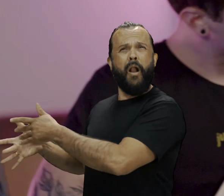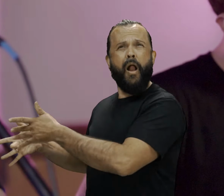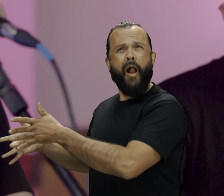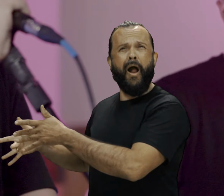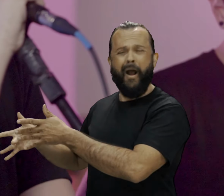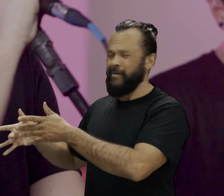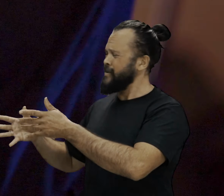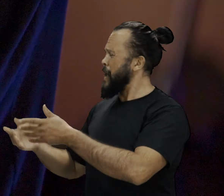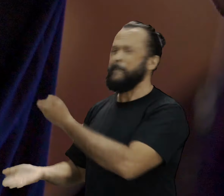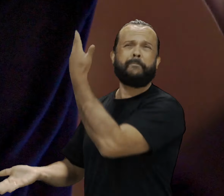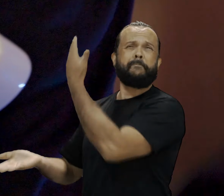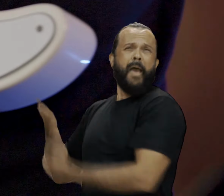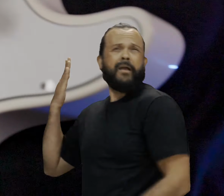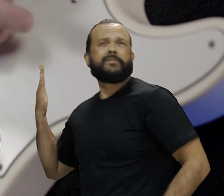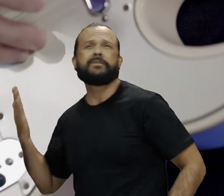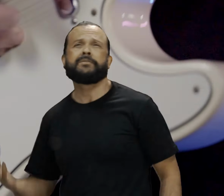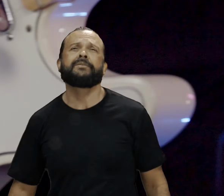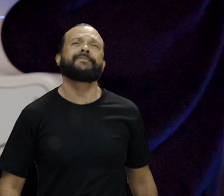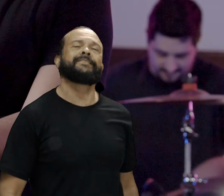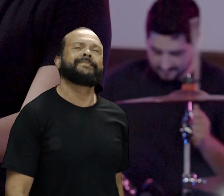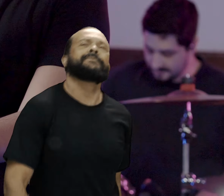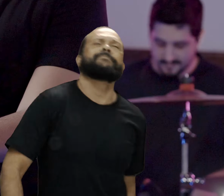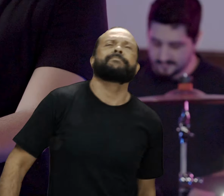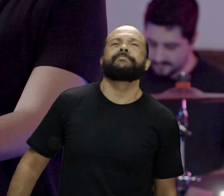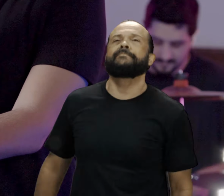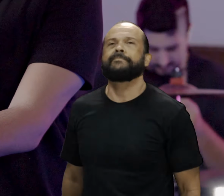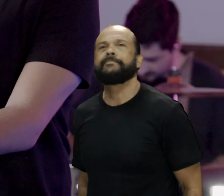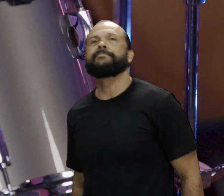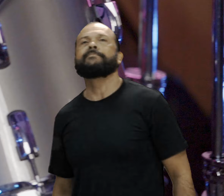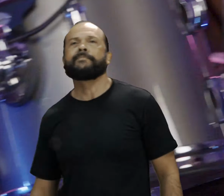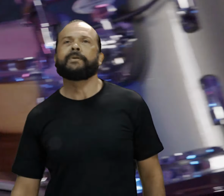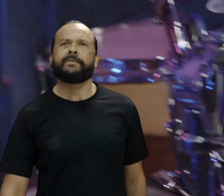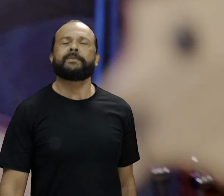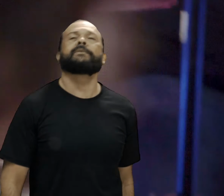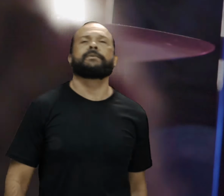The eyes close and I throw myself